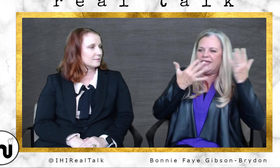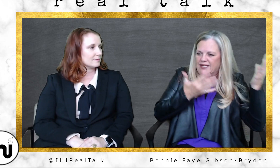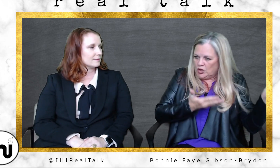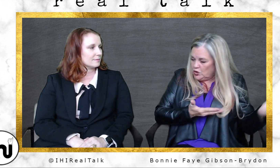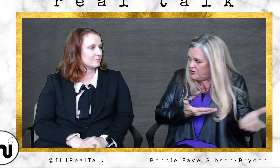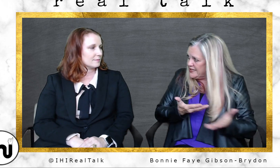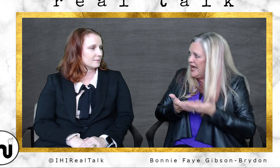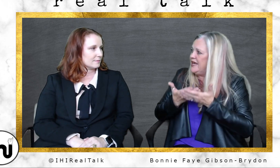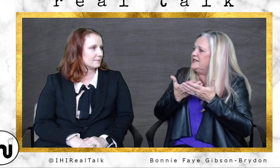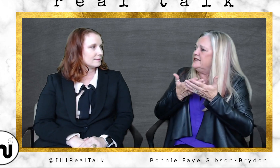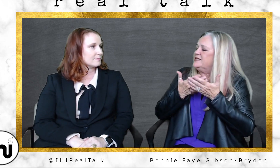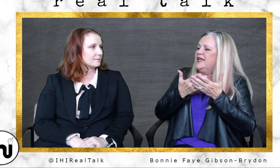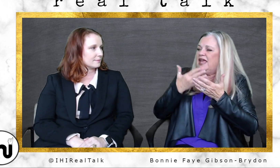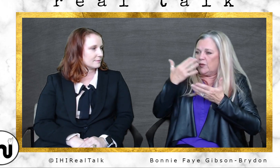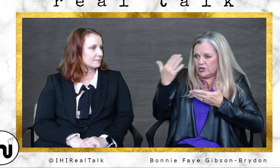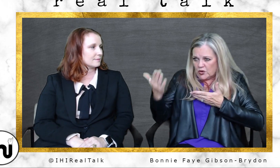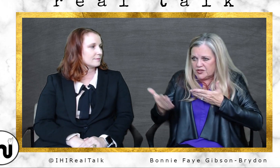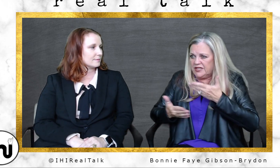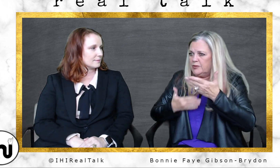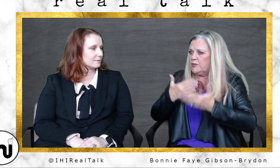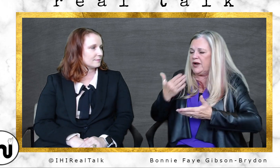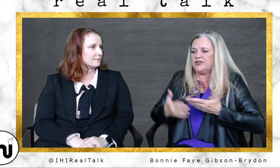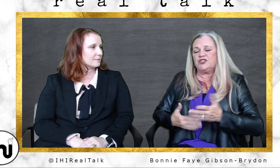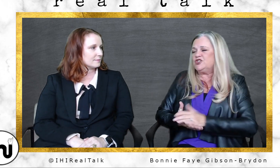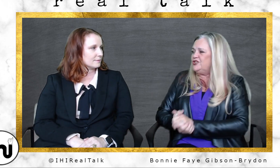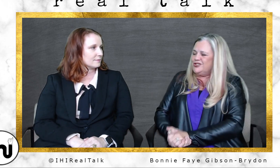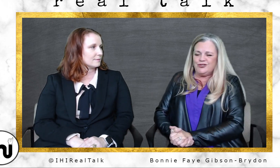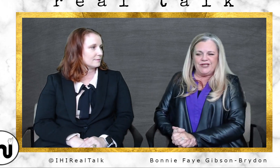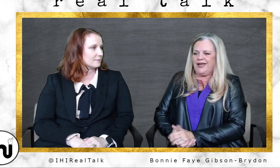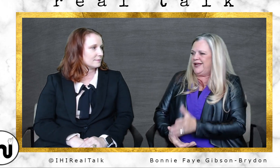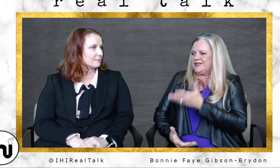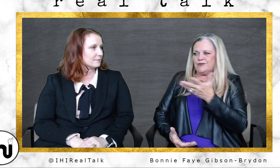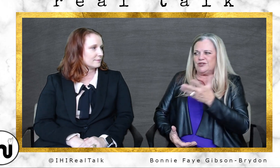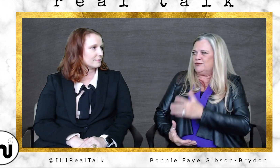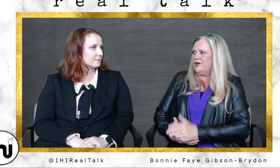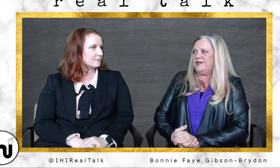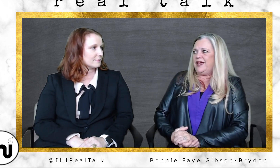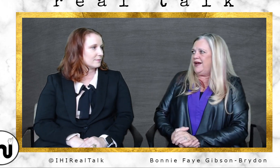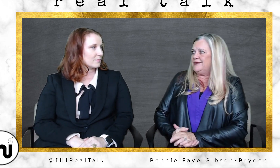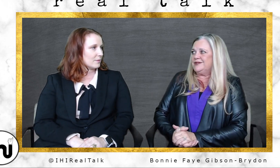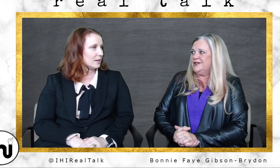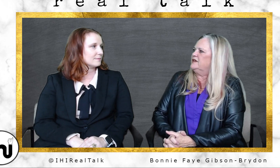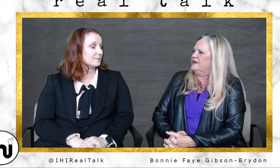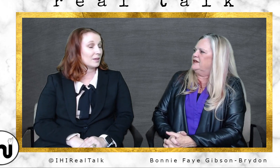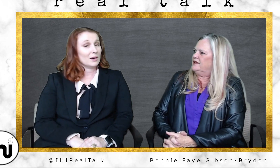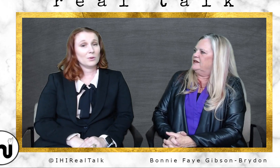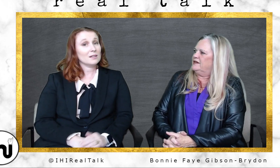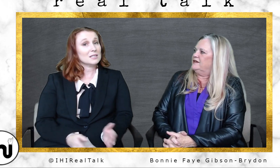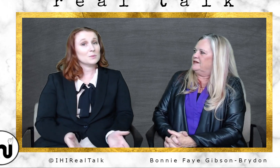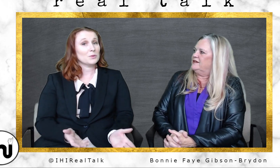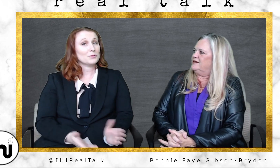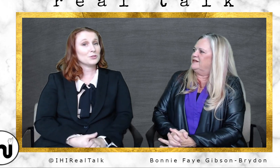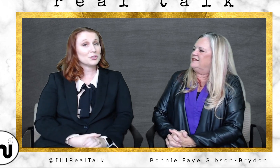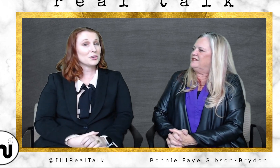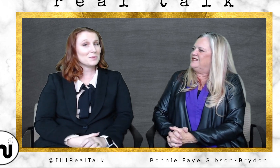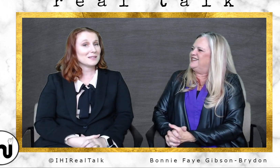include the kindness, and we do our Deliberate Practice, you can't ask for much more than. Desirée: Well a spoonful of sugar makes the